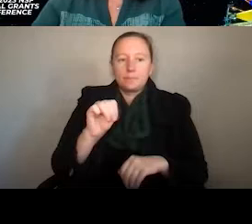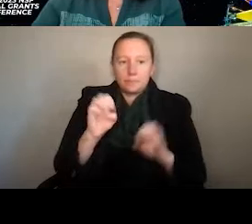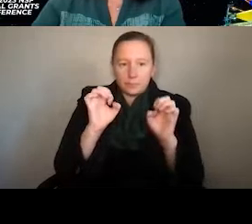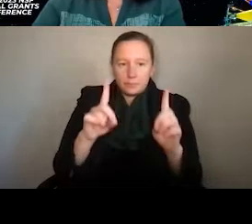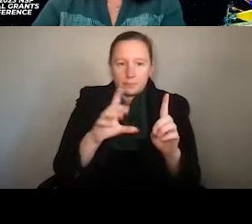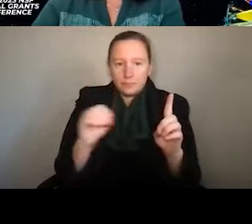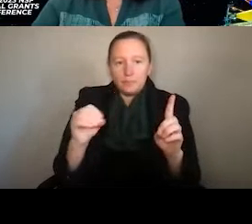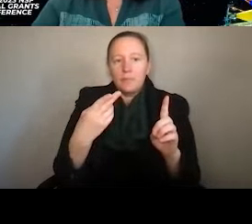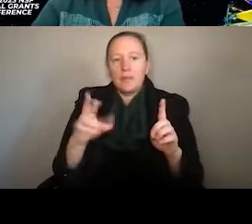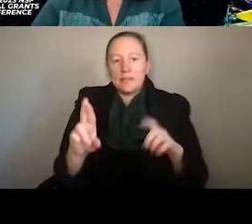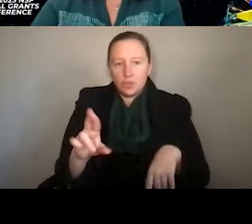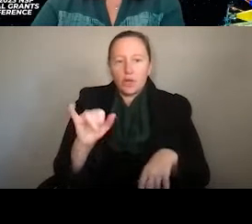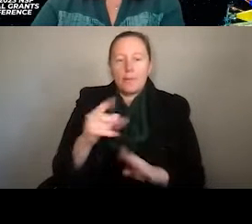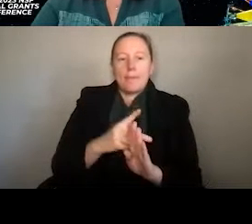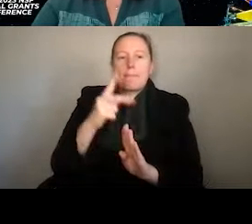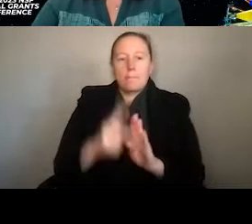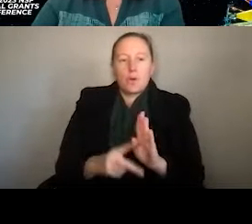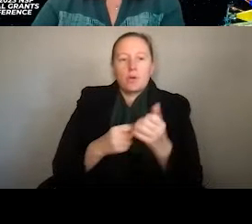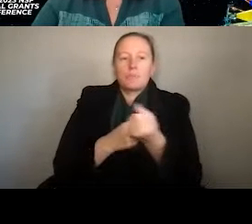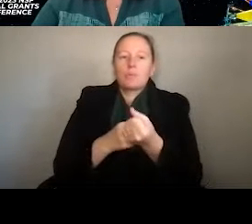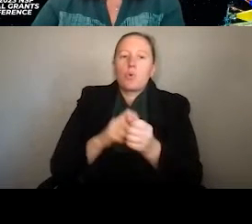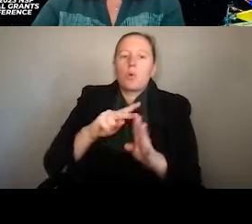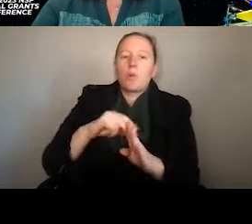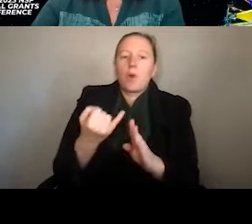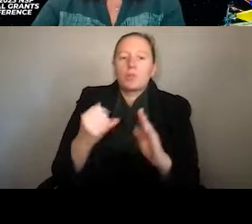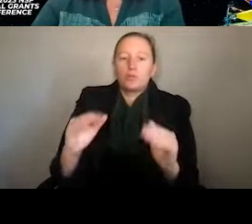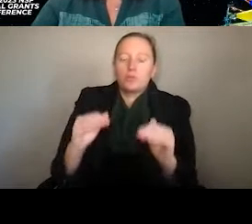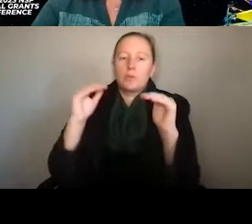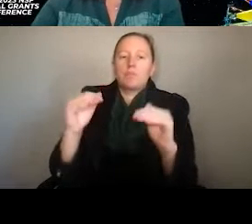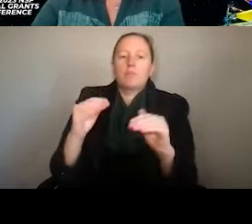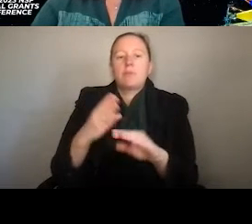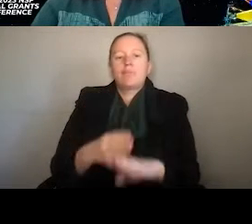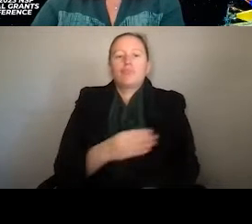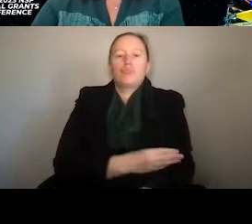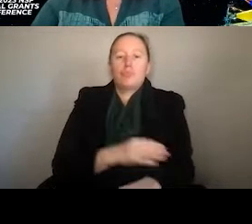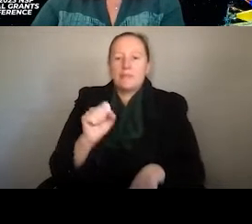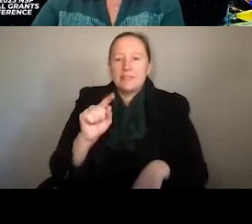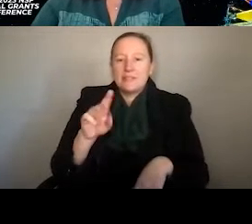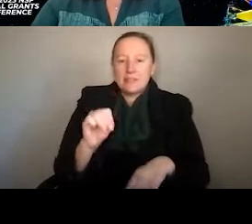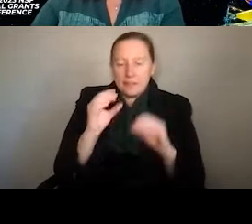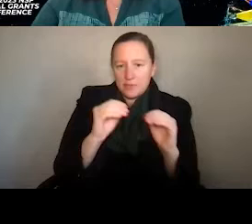This program support projects to improve STEM teaching and learning for undergraduate students